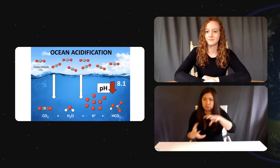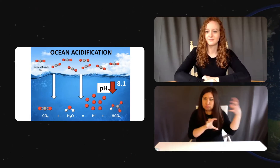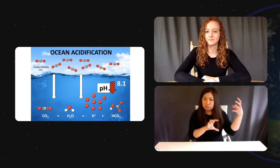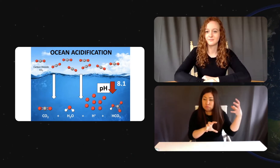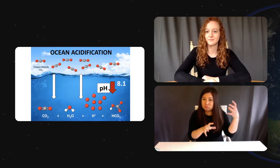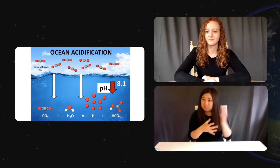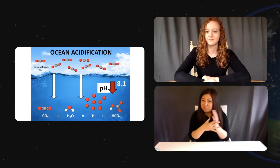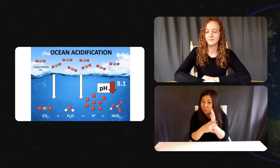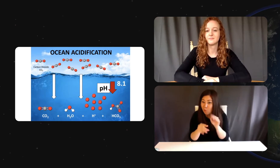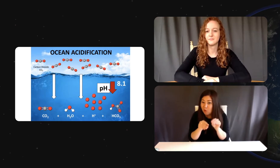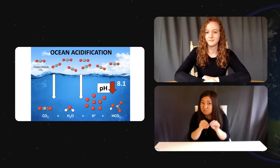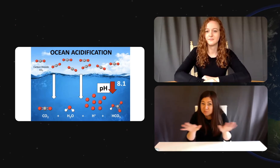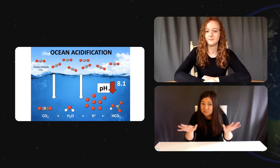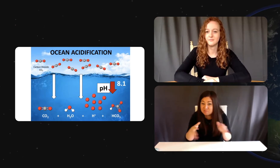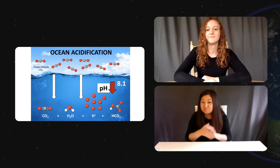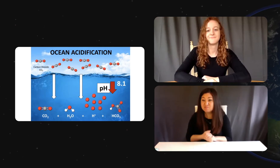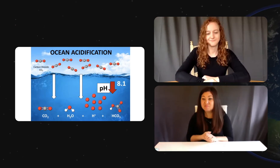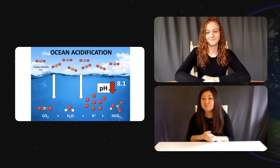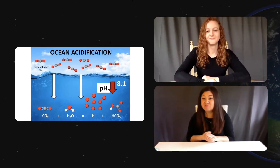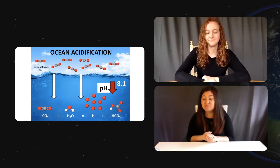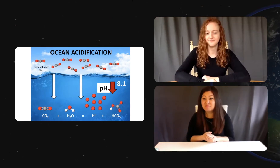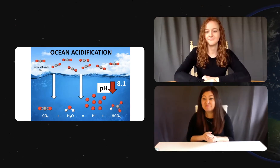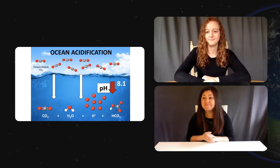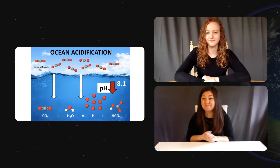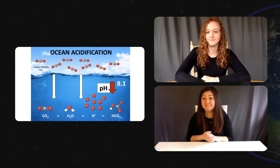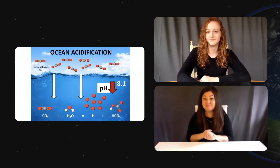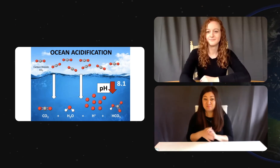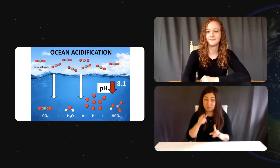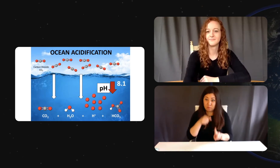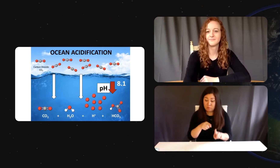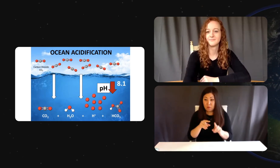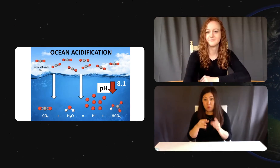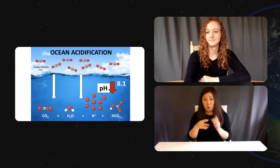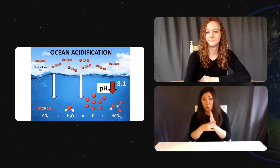There have also been catastrophic oil spills.